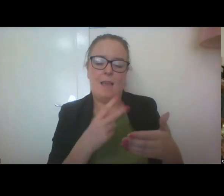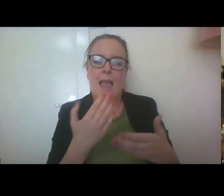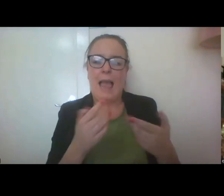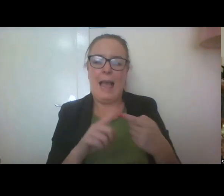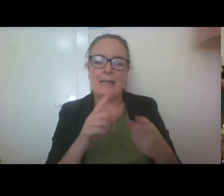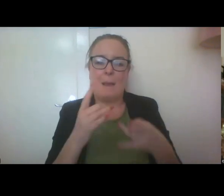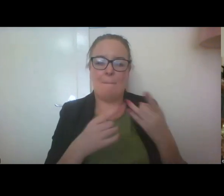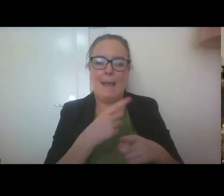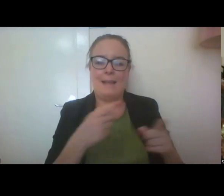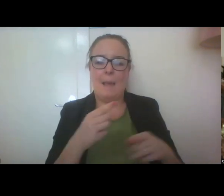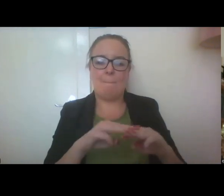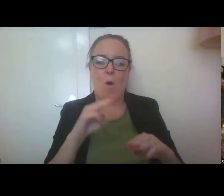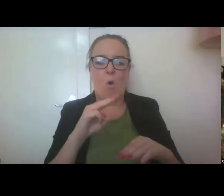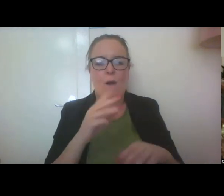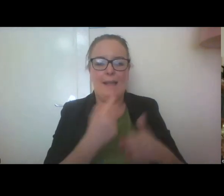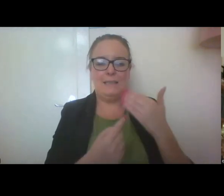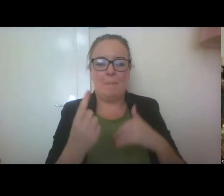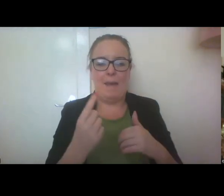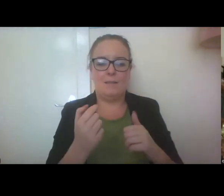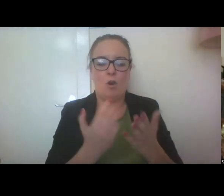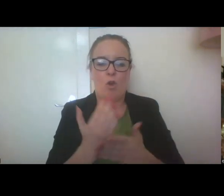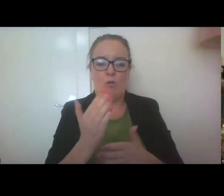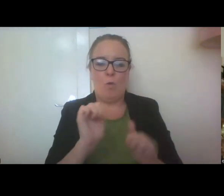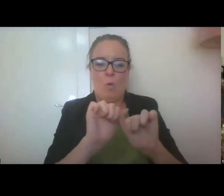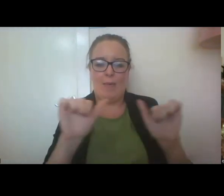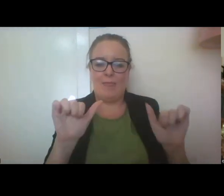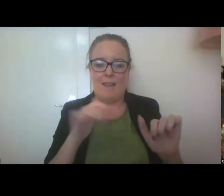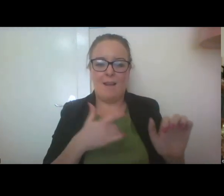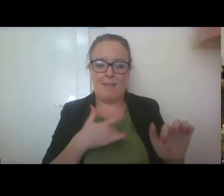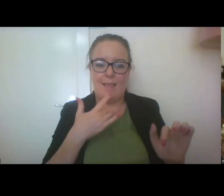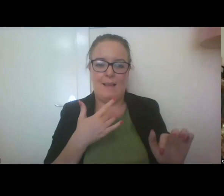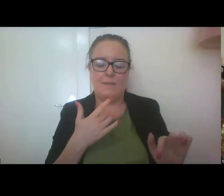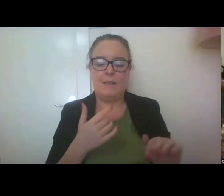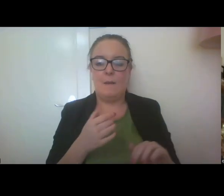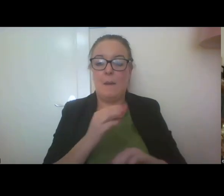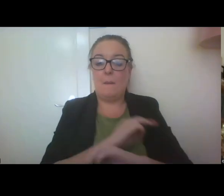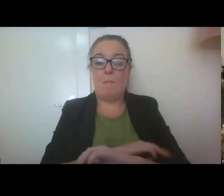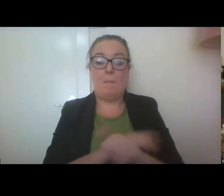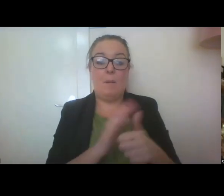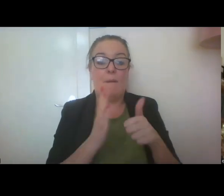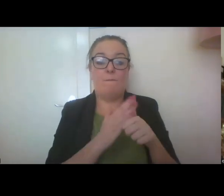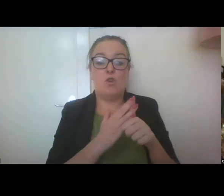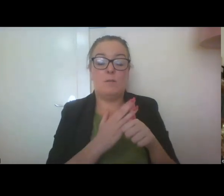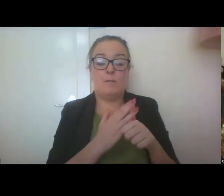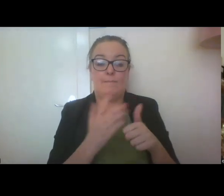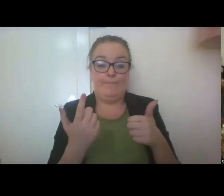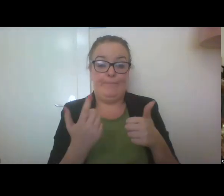Now, when this problem was first addressed, the original thought was, "Well, OK, why don't we just use QR codes?"